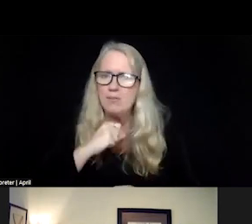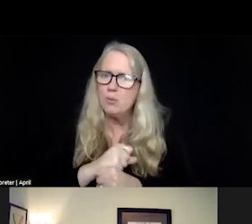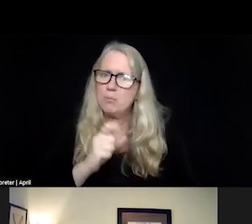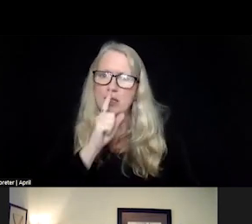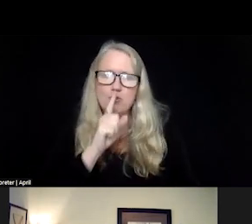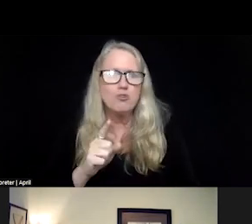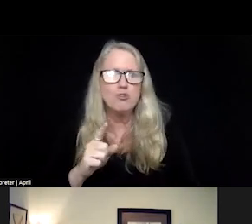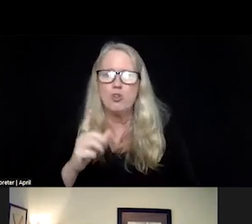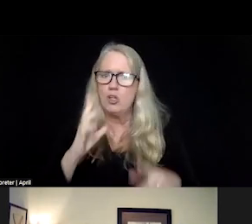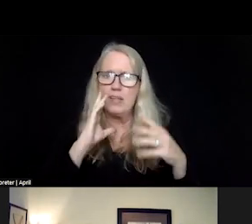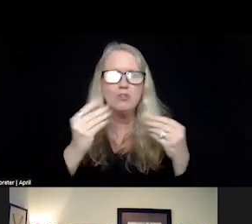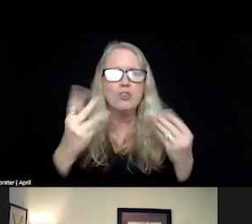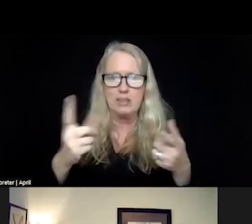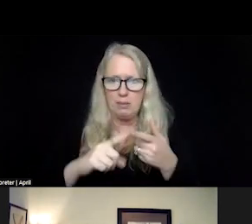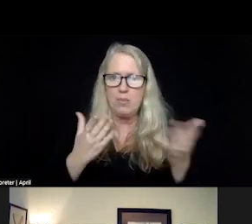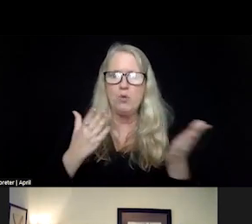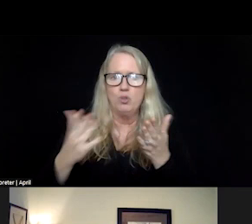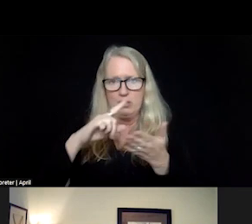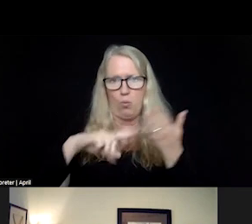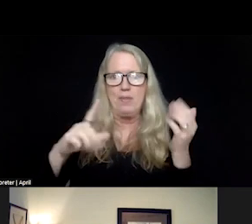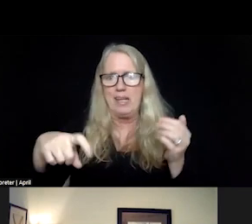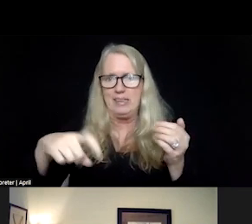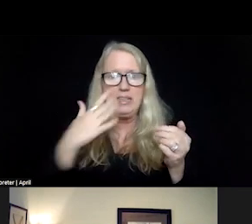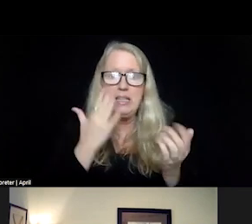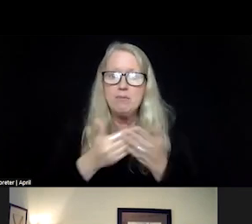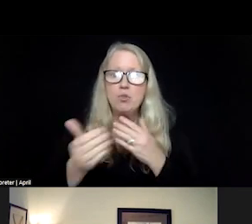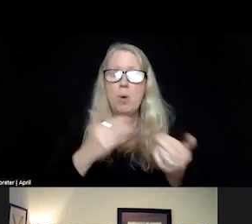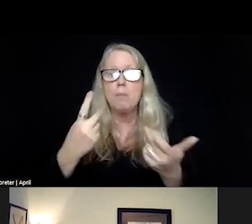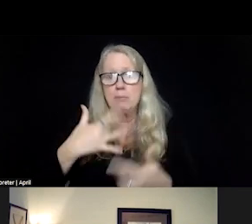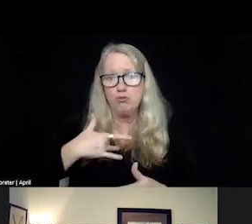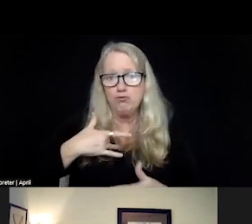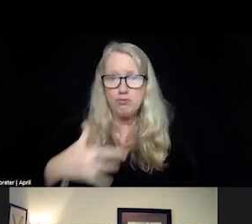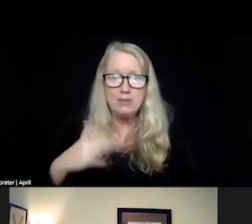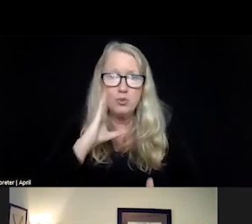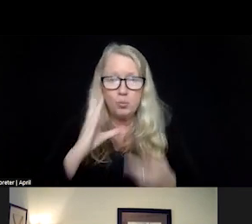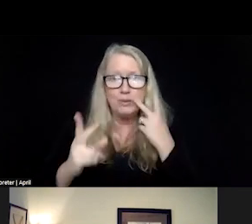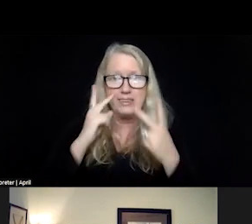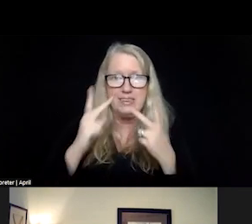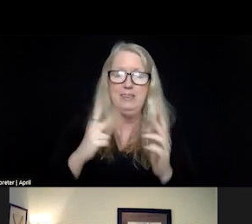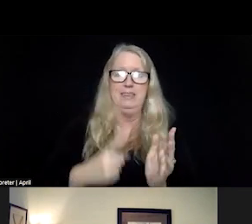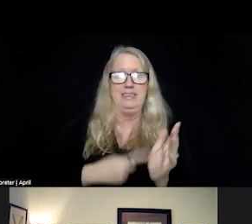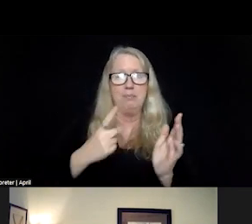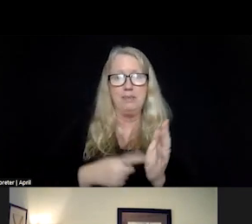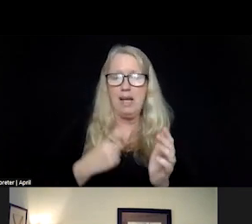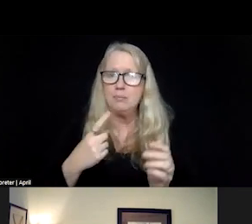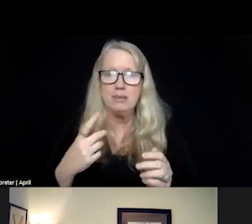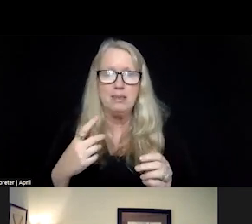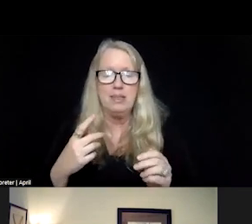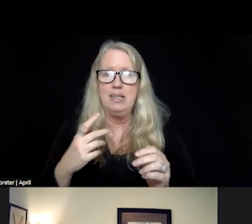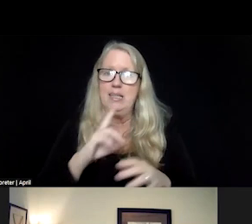GIVING THEM THE SERVICES THEY NEED. EVEN THOUGH WE SEE TRENDS AND THINGS OF THAT NATURE, SOMETIMES IT IS JUST ABOUT GETTING